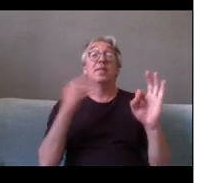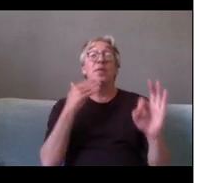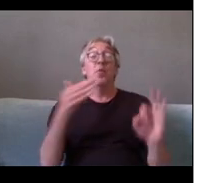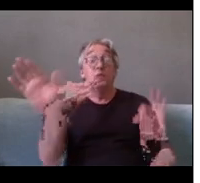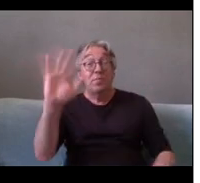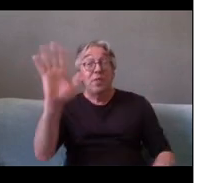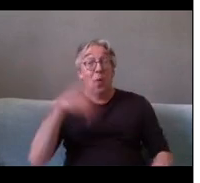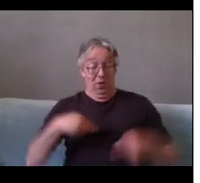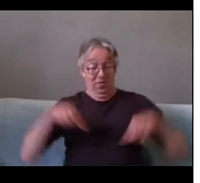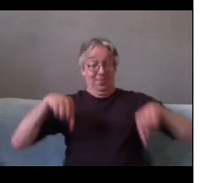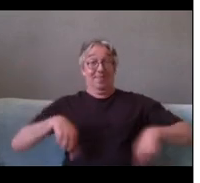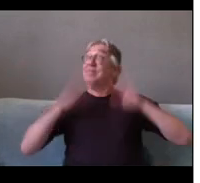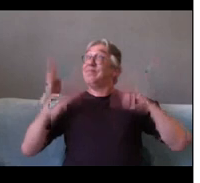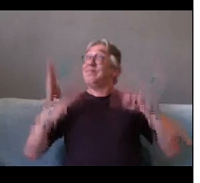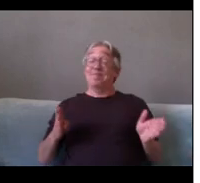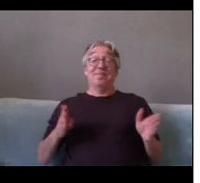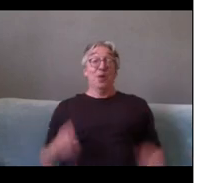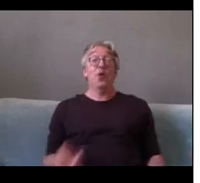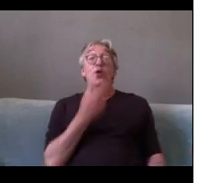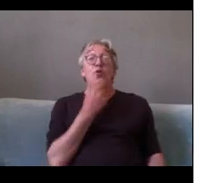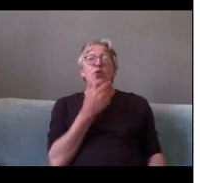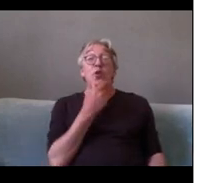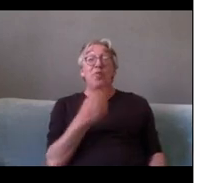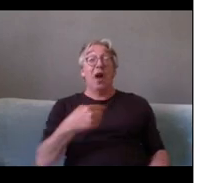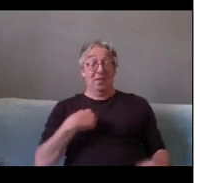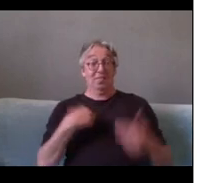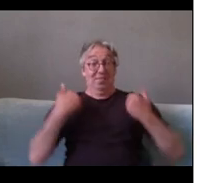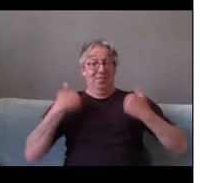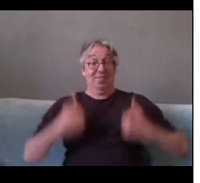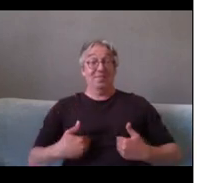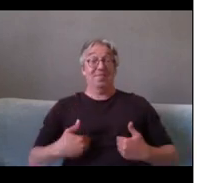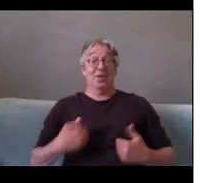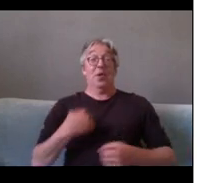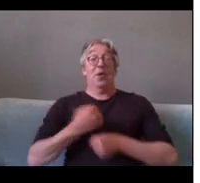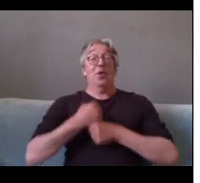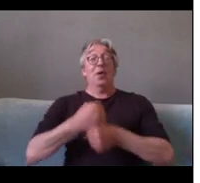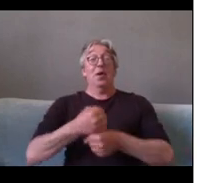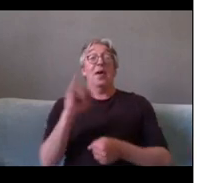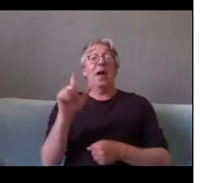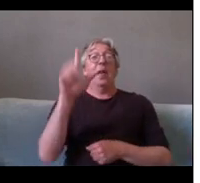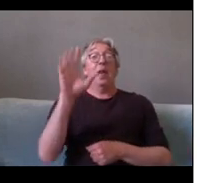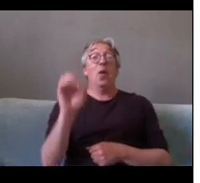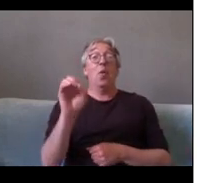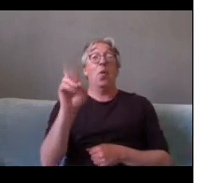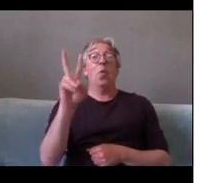It's Valentina from the ILO, Department of Statistics,